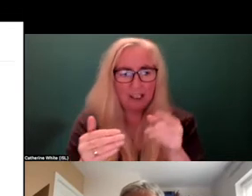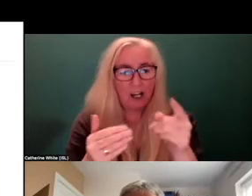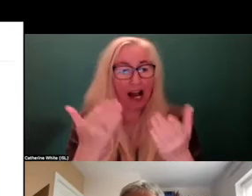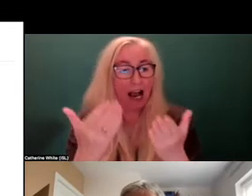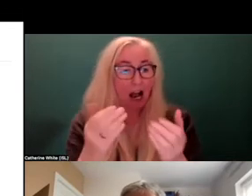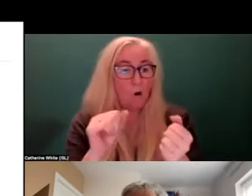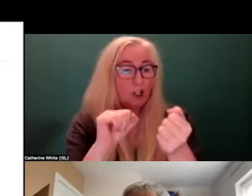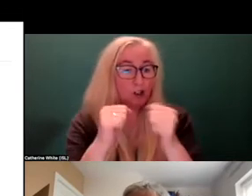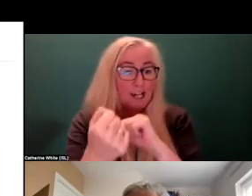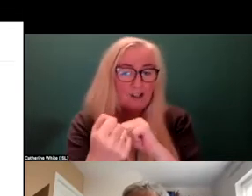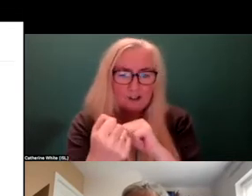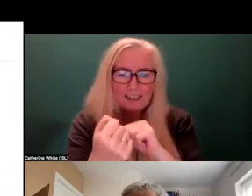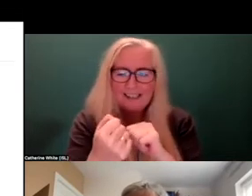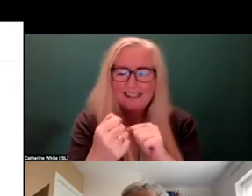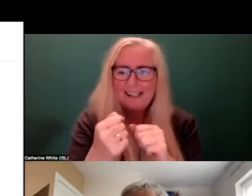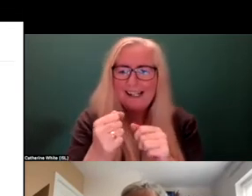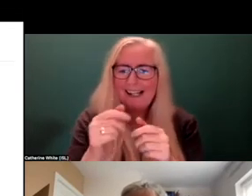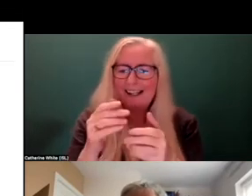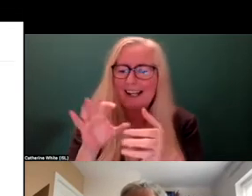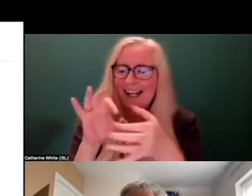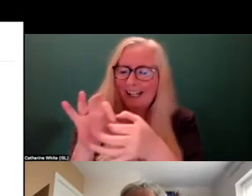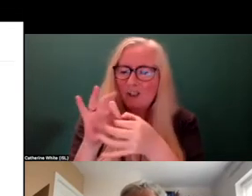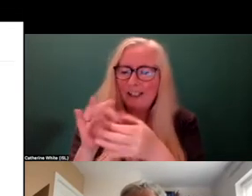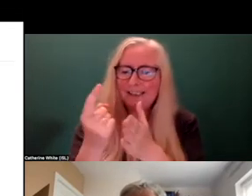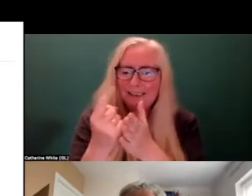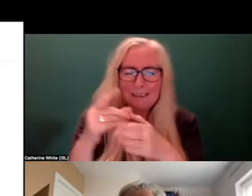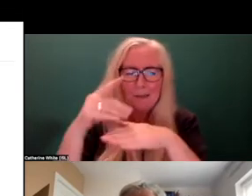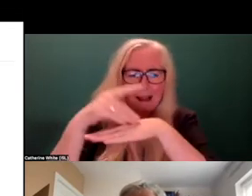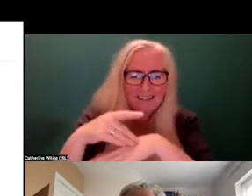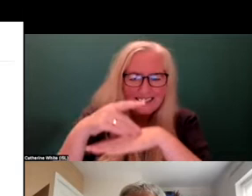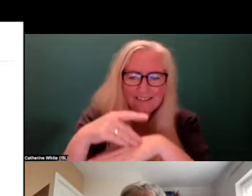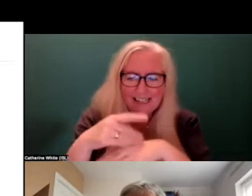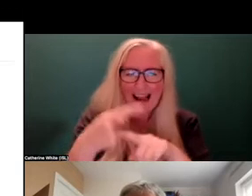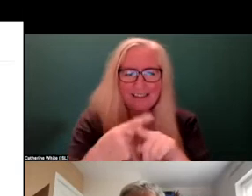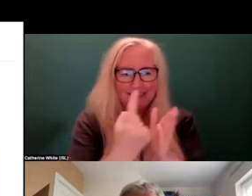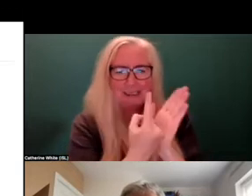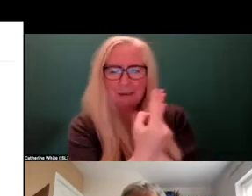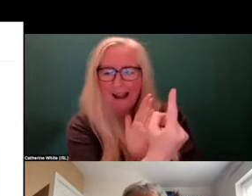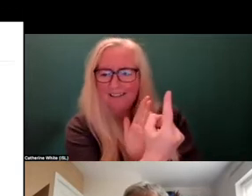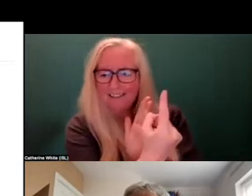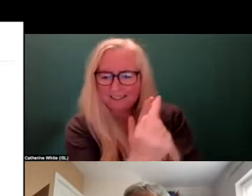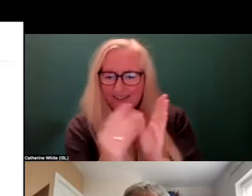One is around changing care levels around interdependence and varying levels of interdependence.